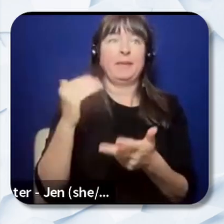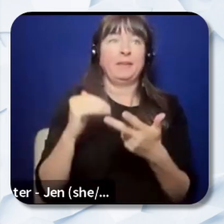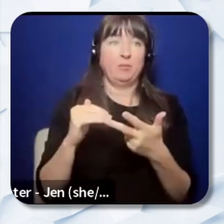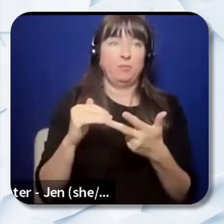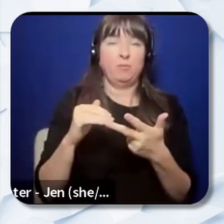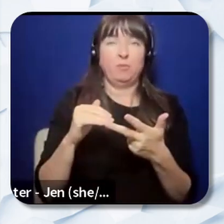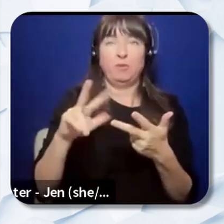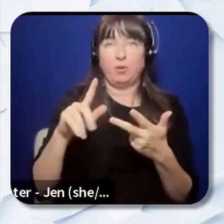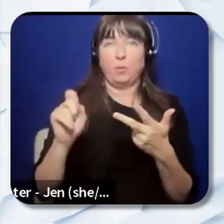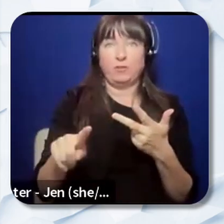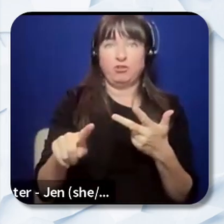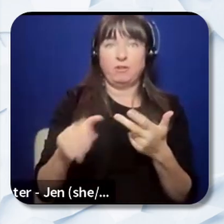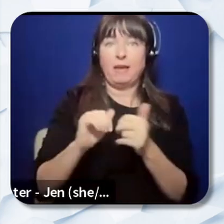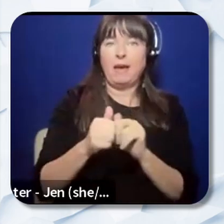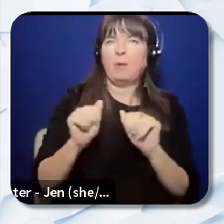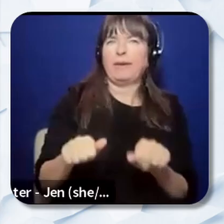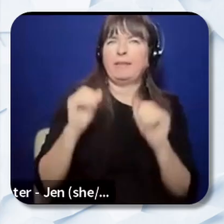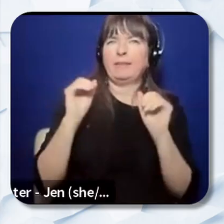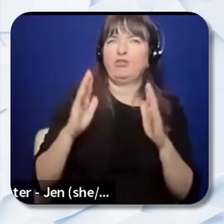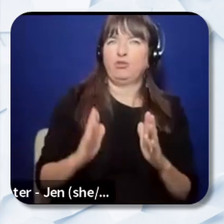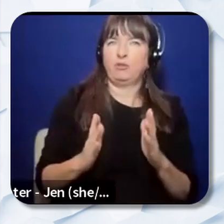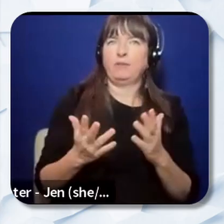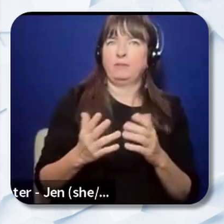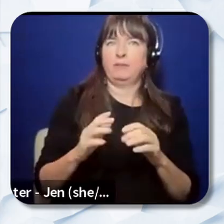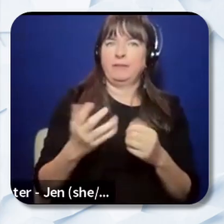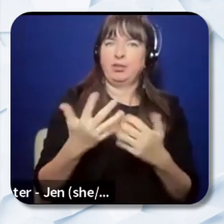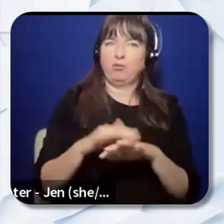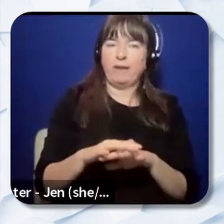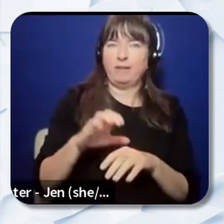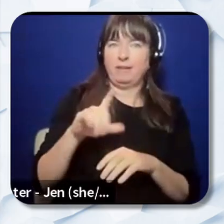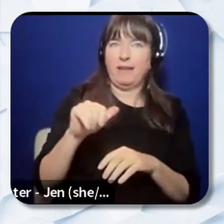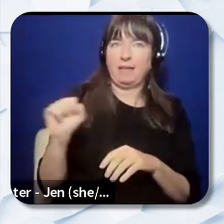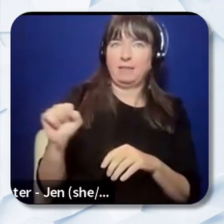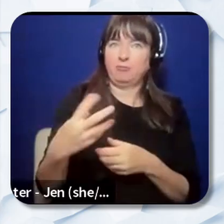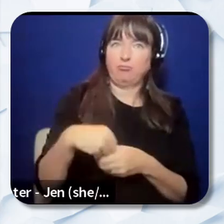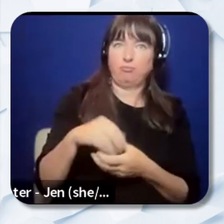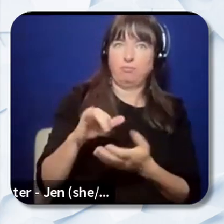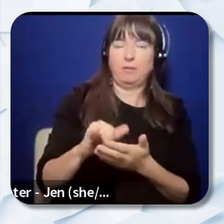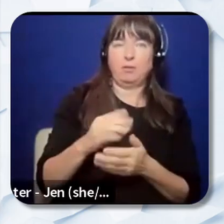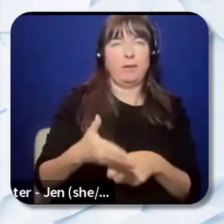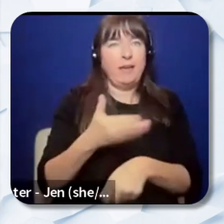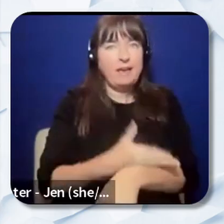three. How can teachers integrate CLASS to enhance classroom interactions without feeling it is an